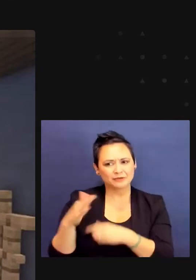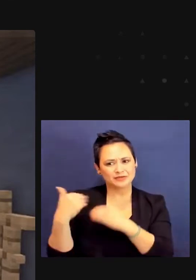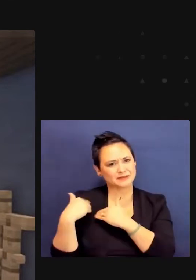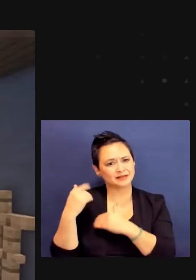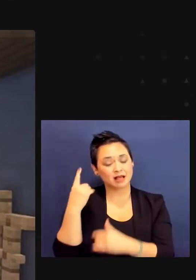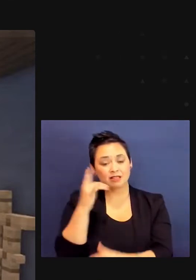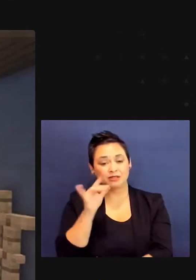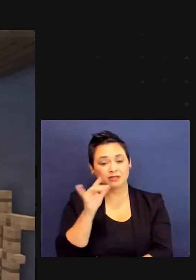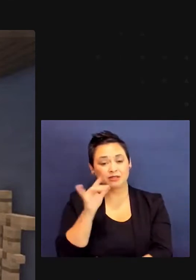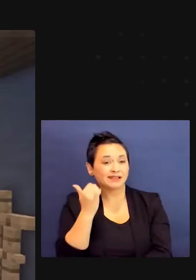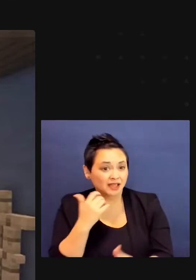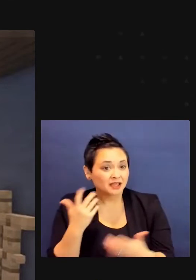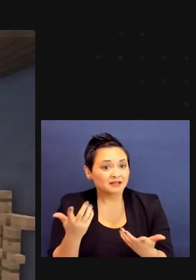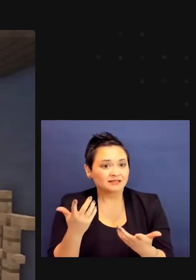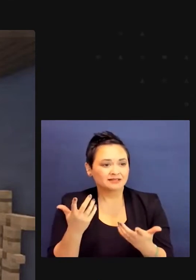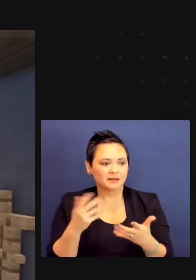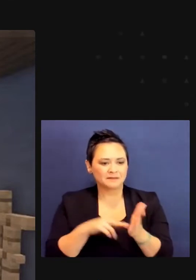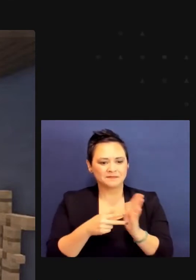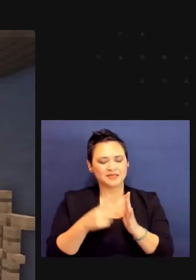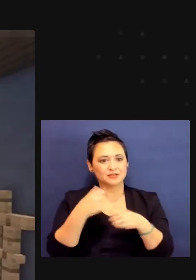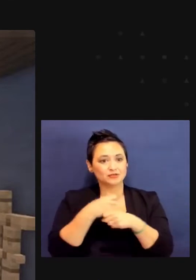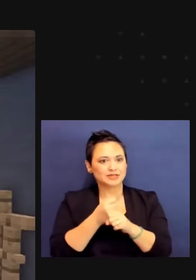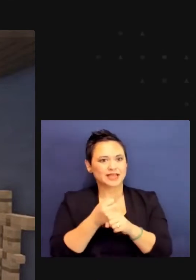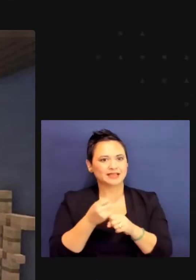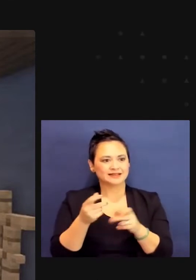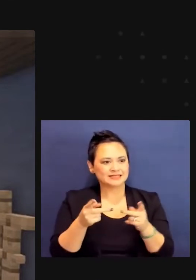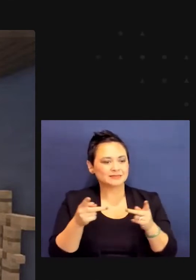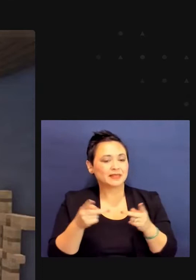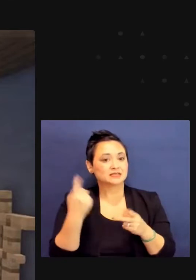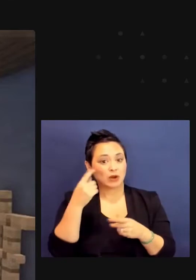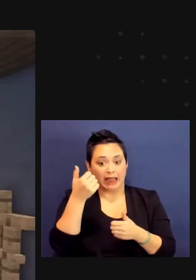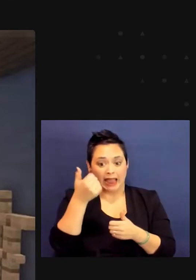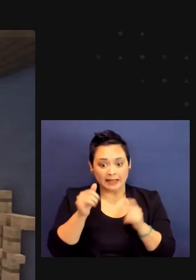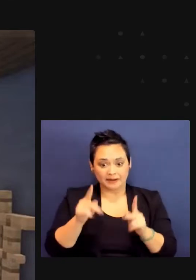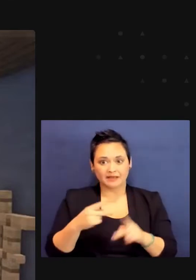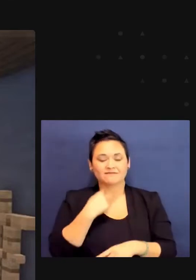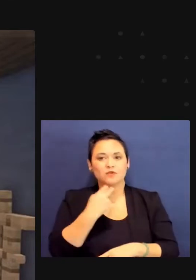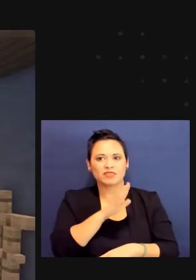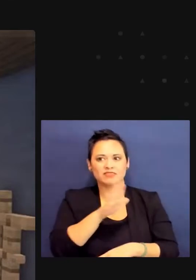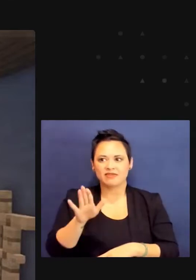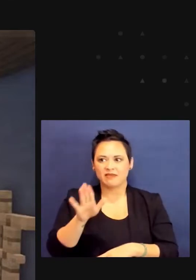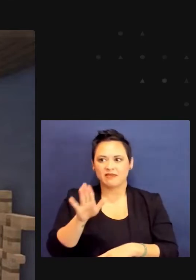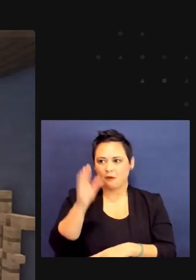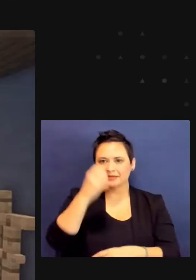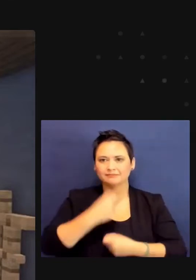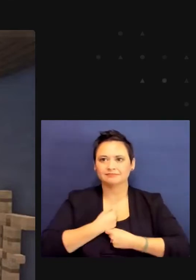where anyone can voice their opinion, and especially when people disagree. It means supporting our managers,